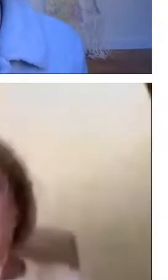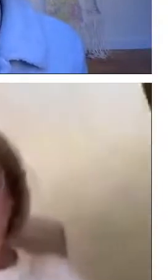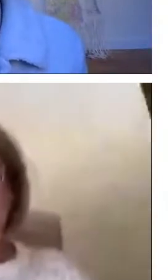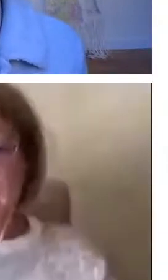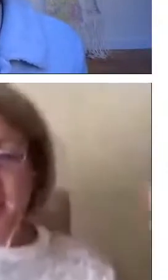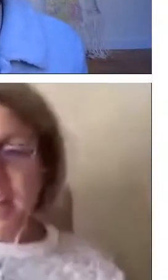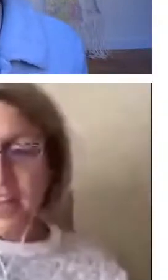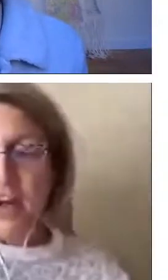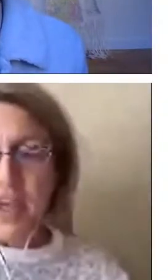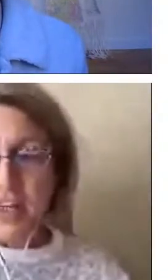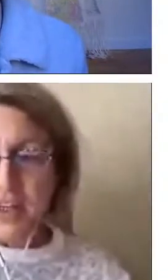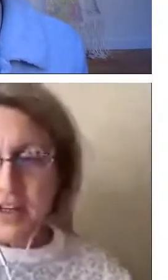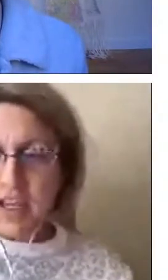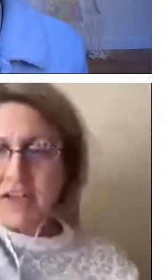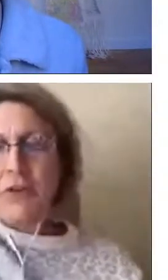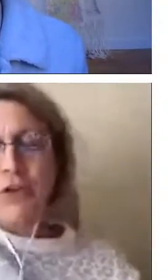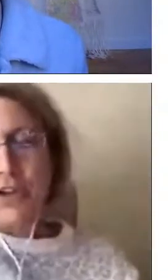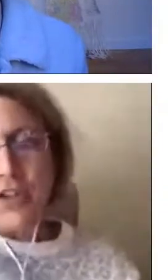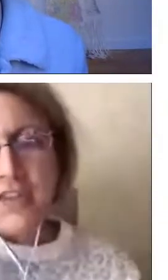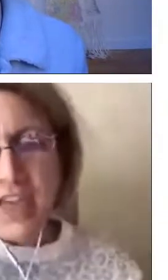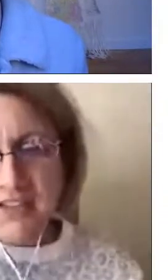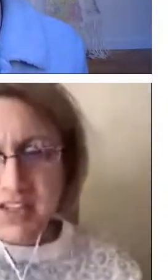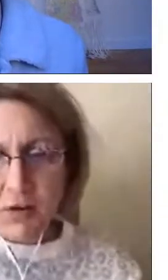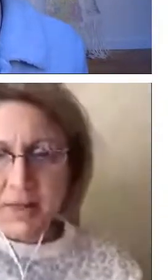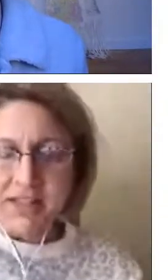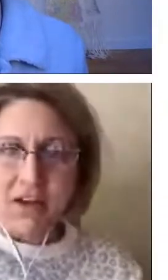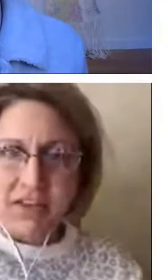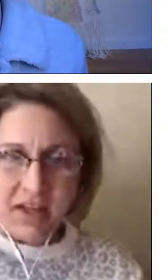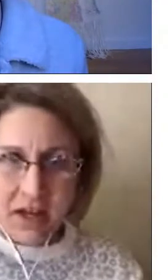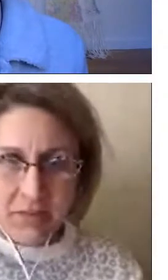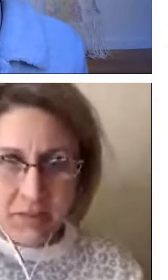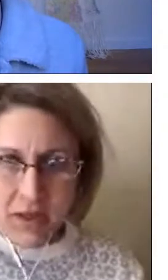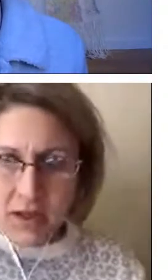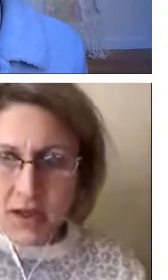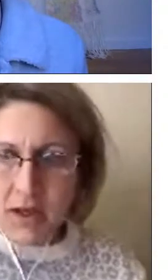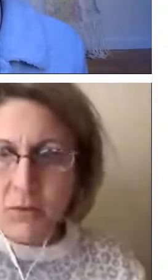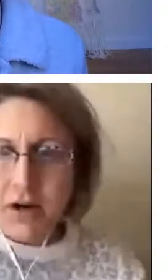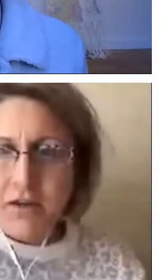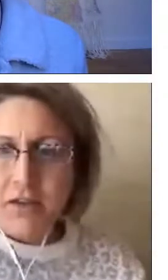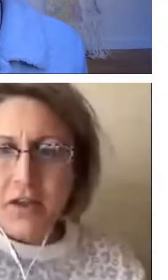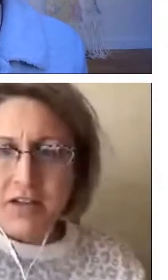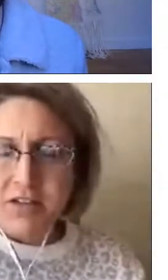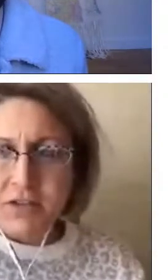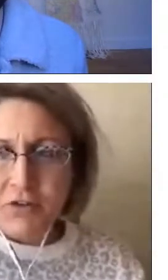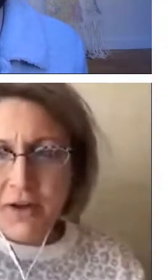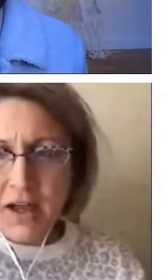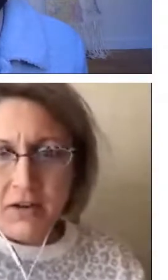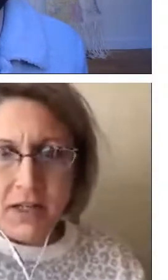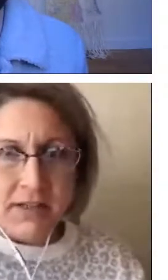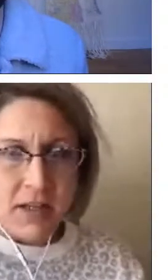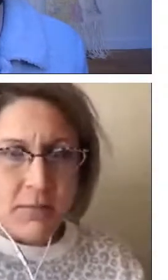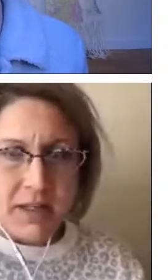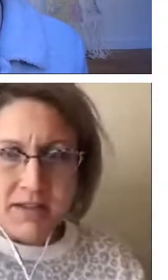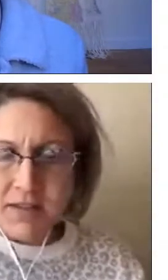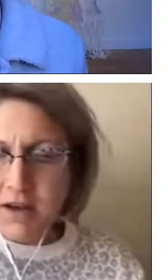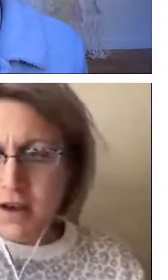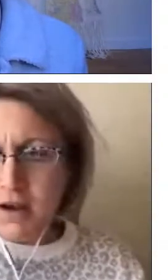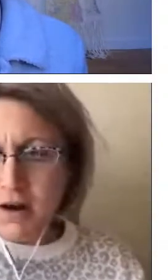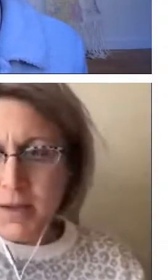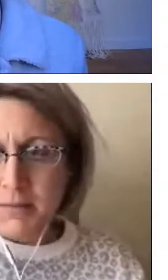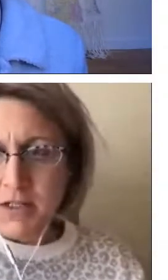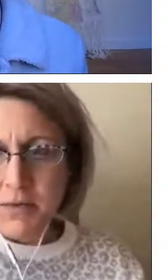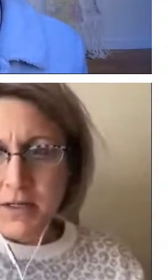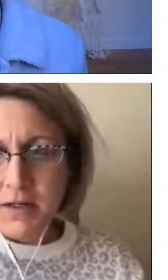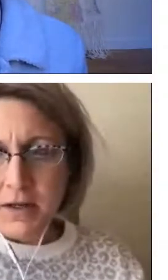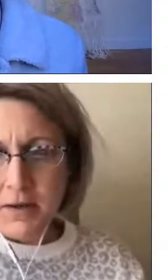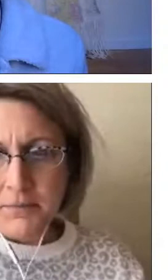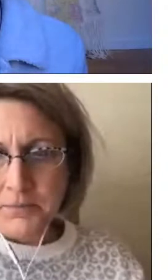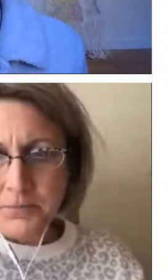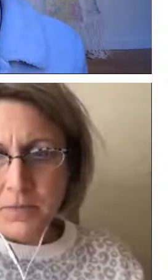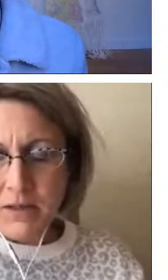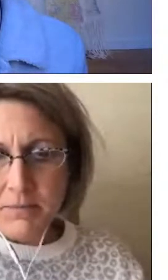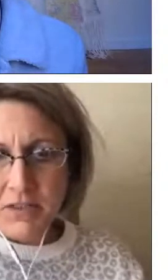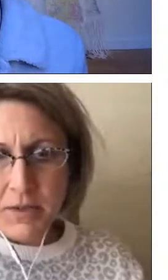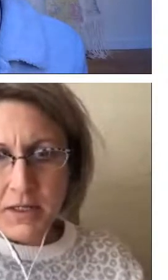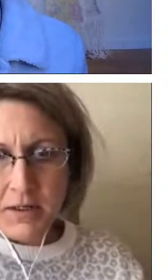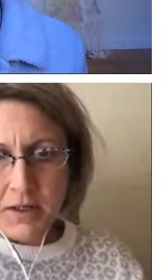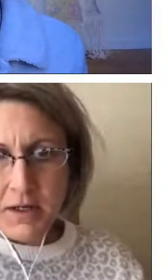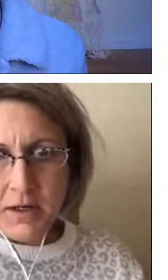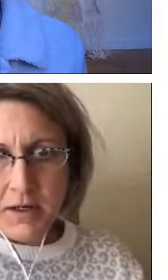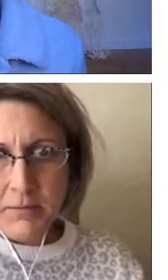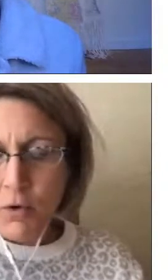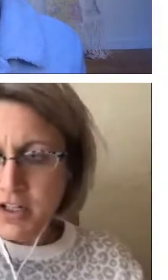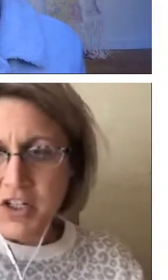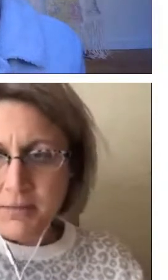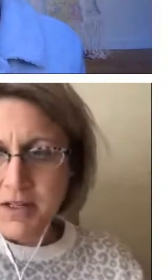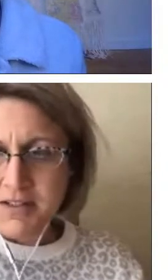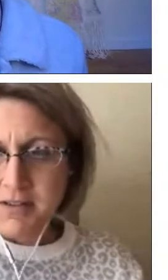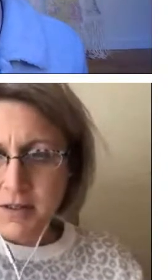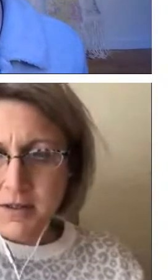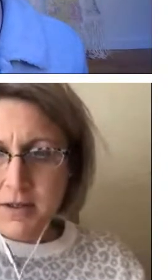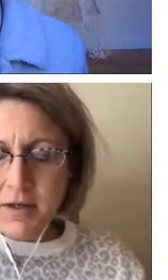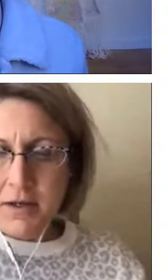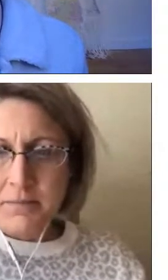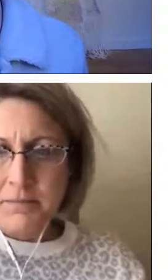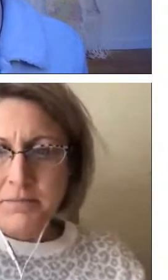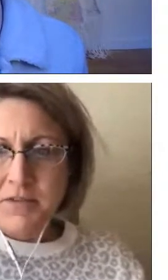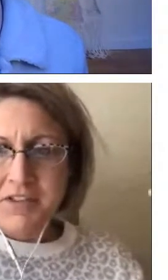Kim: Oh yeah, and you'll find lawsuits filed with mortgage companies still.